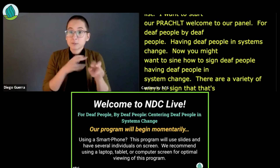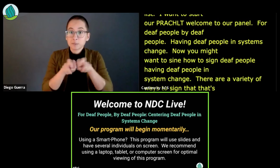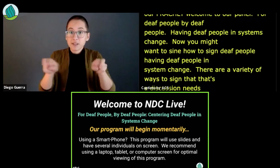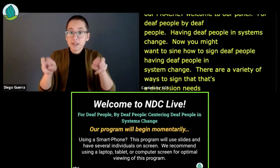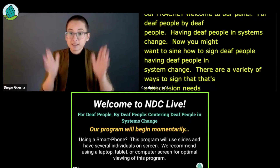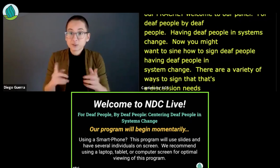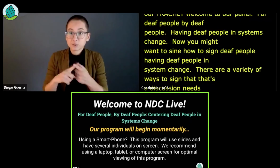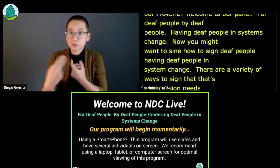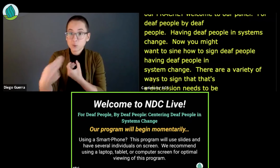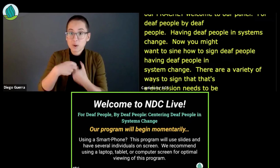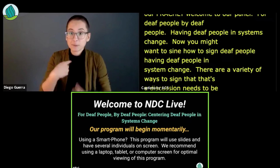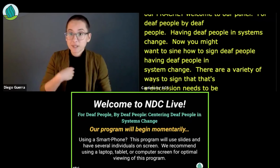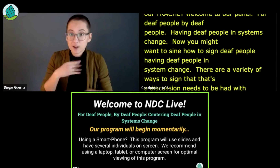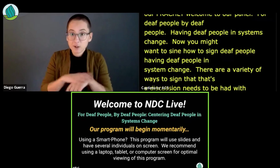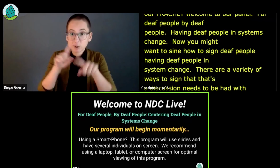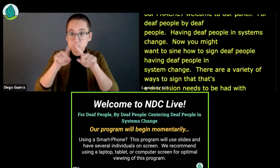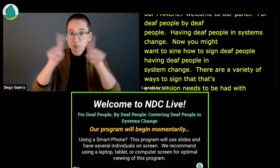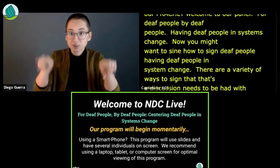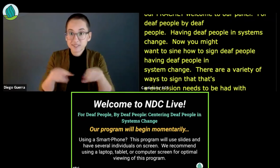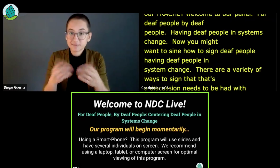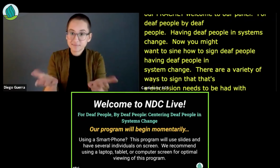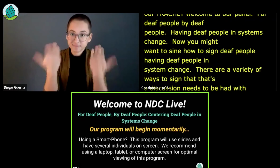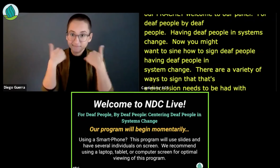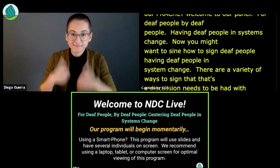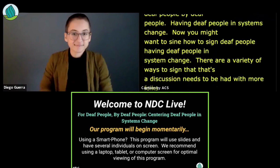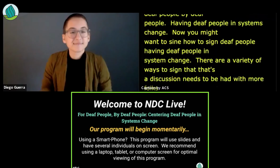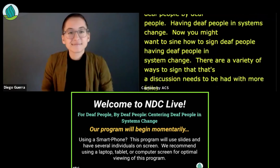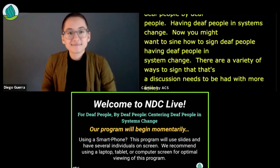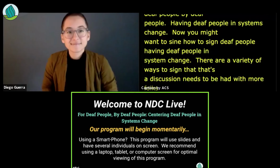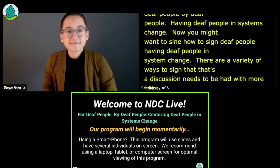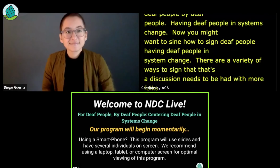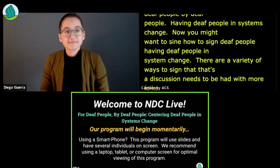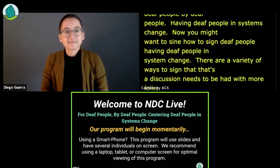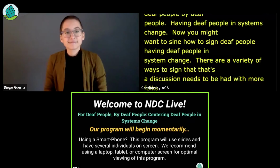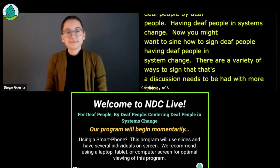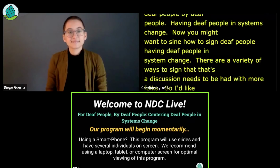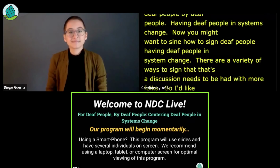So I'd like to ask our panelists to now join us on screen. Please open up your video windows.